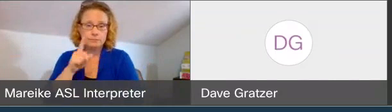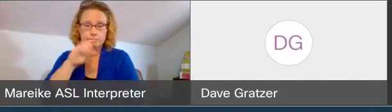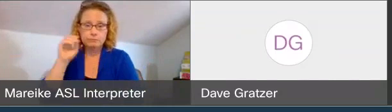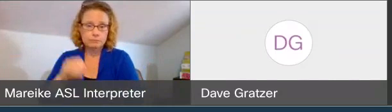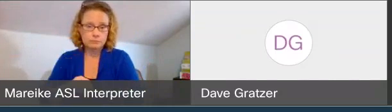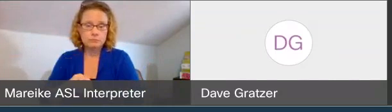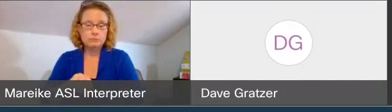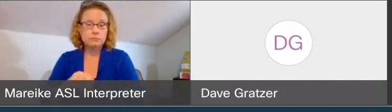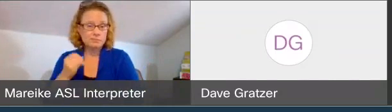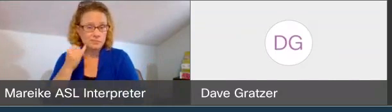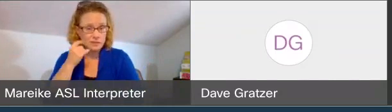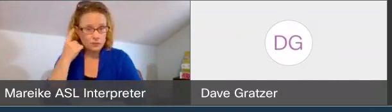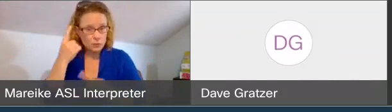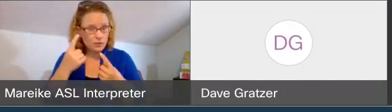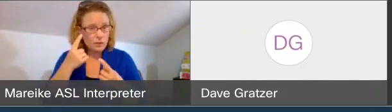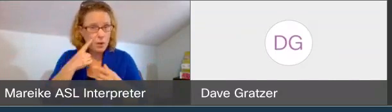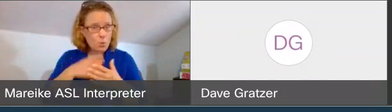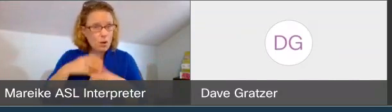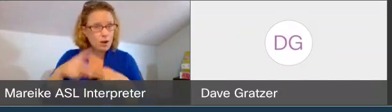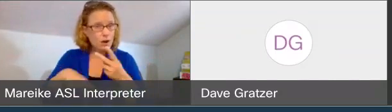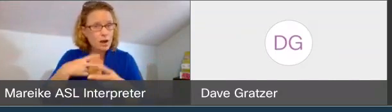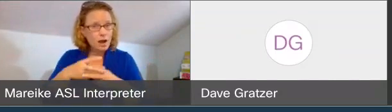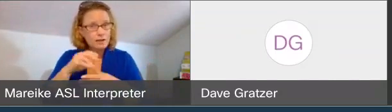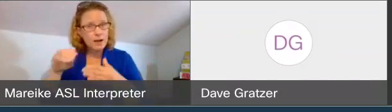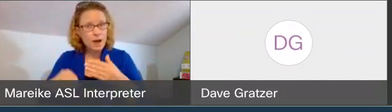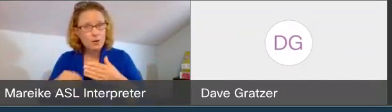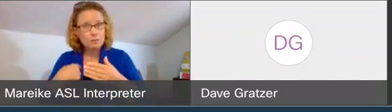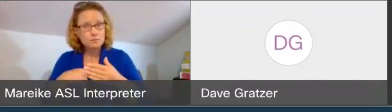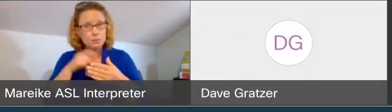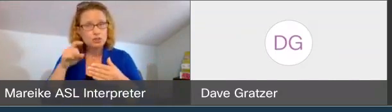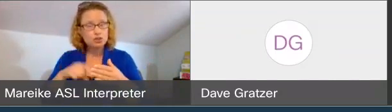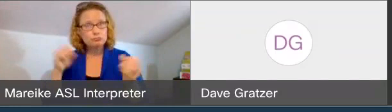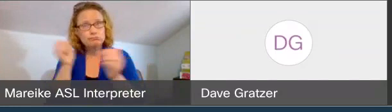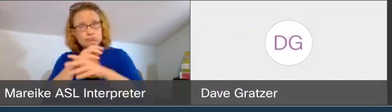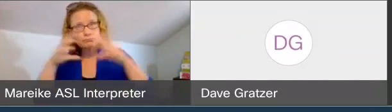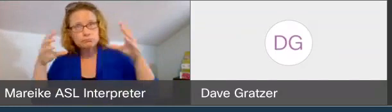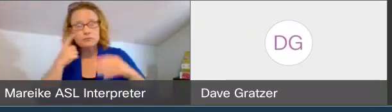outcomes should we expect from Forensic Assertive Community Treatment, and again, it comes back to